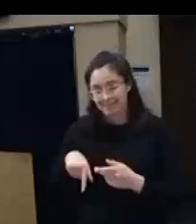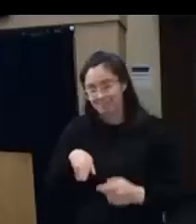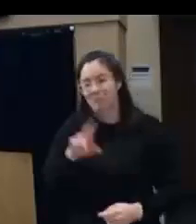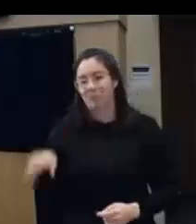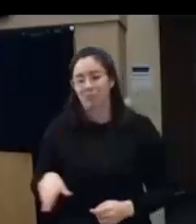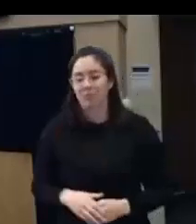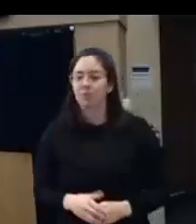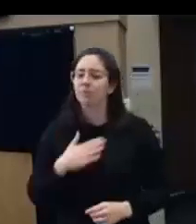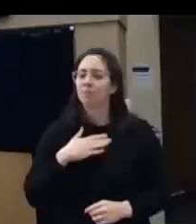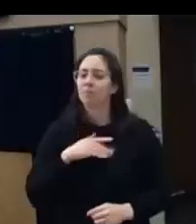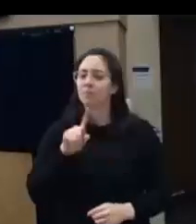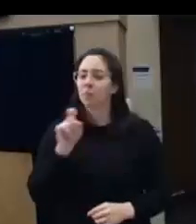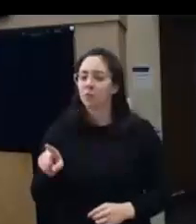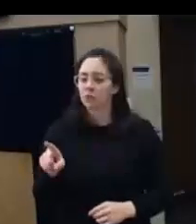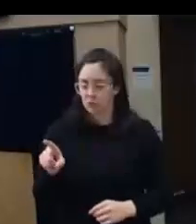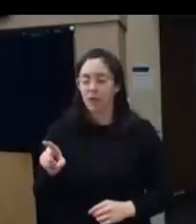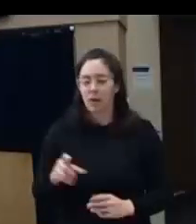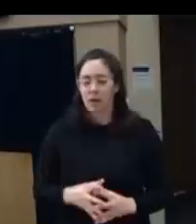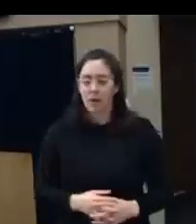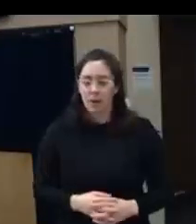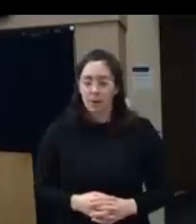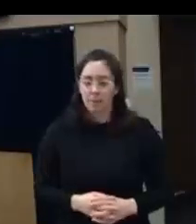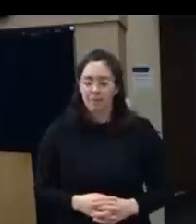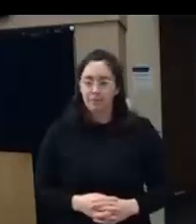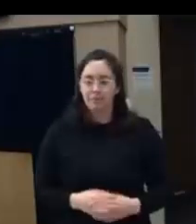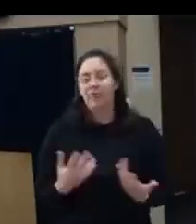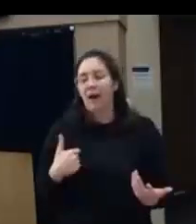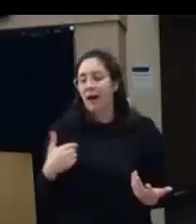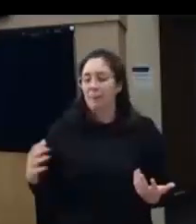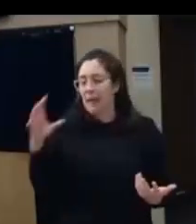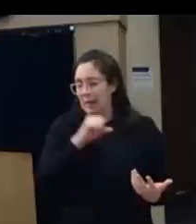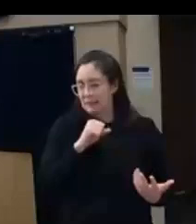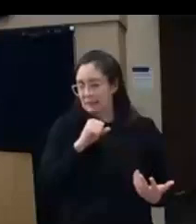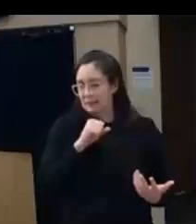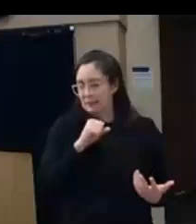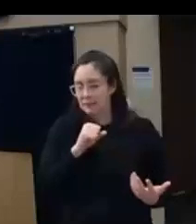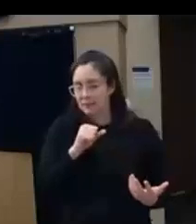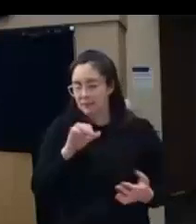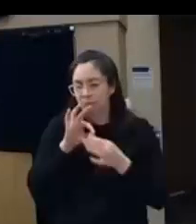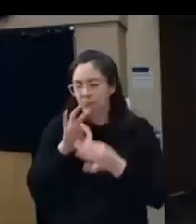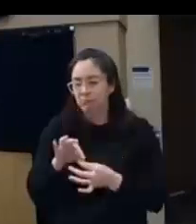I have a question it was um uh I mean I'm guessing it was implied throughout your presentation the